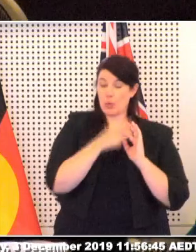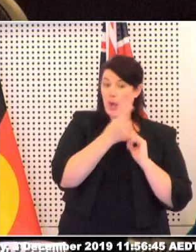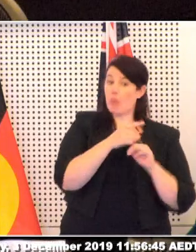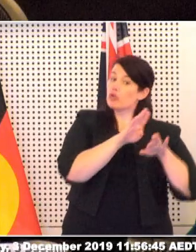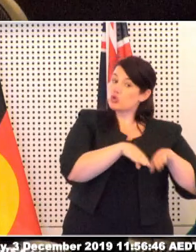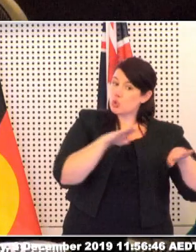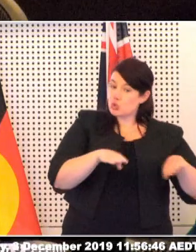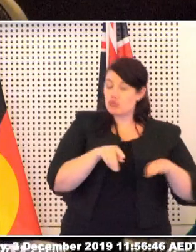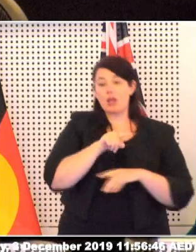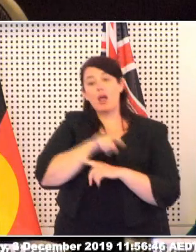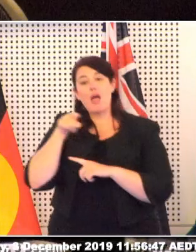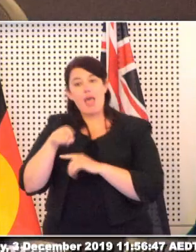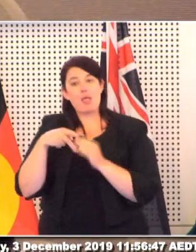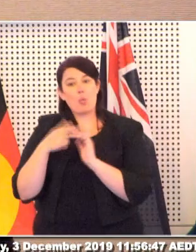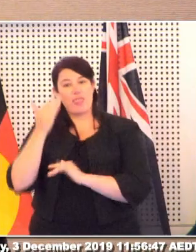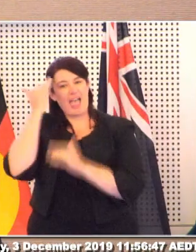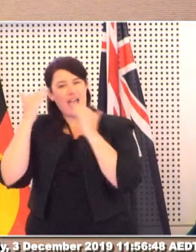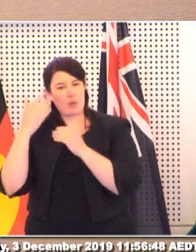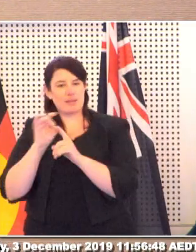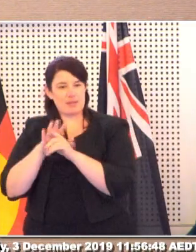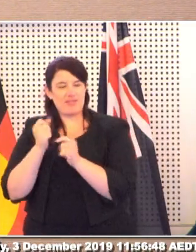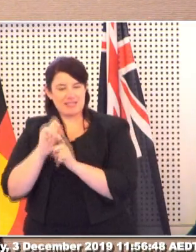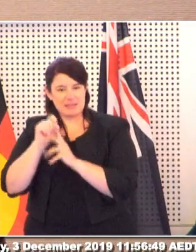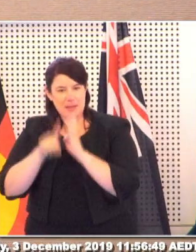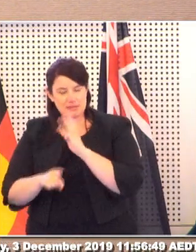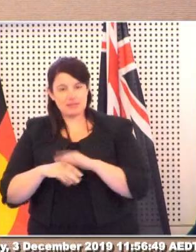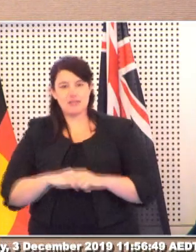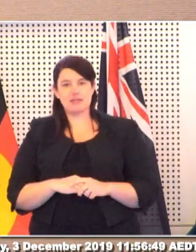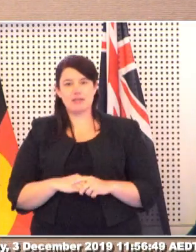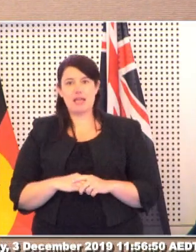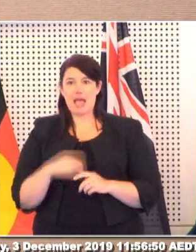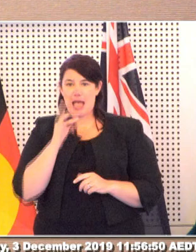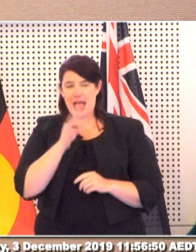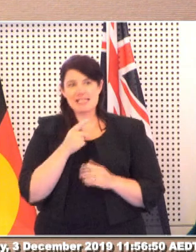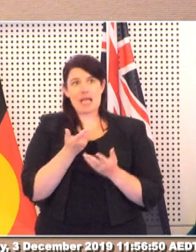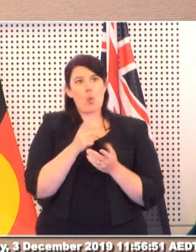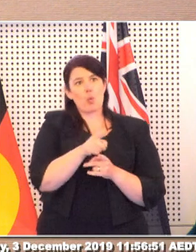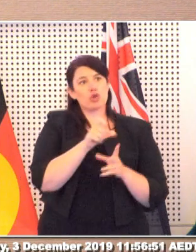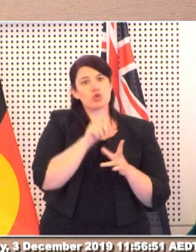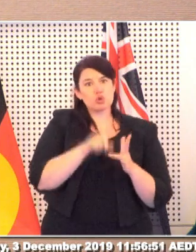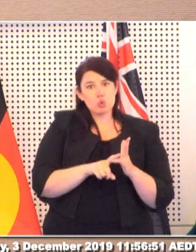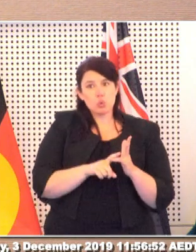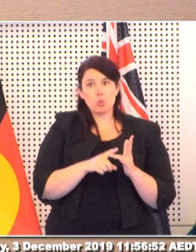one was with adults with disability, about what they do to be safe and what they do when they don’t feel safe.